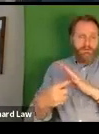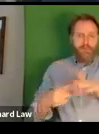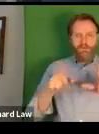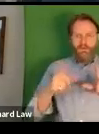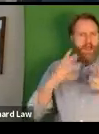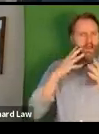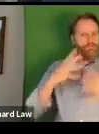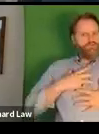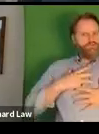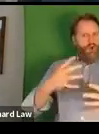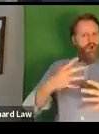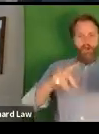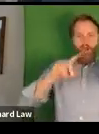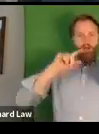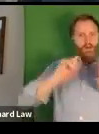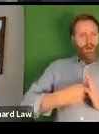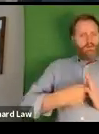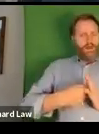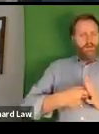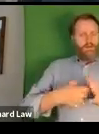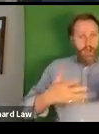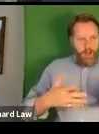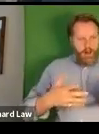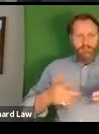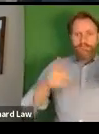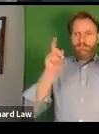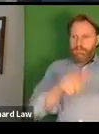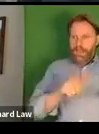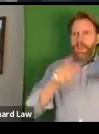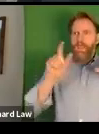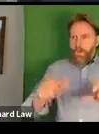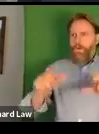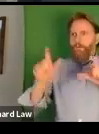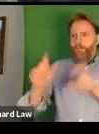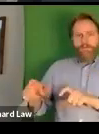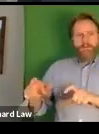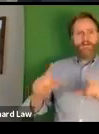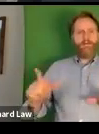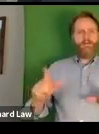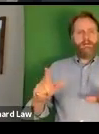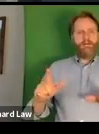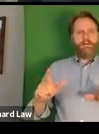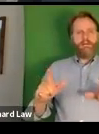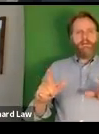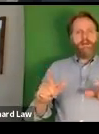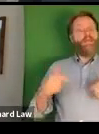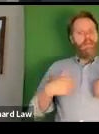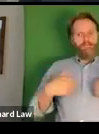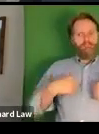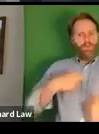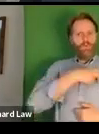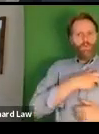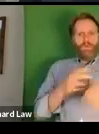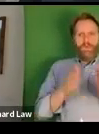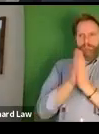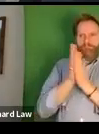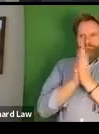about was that we react and how quickly we got back into the usual cycle of consulting and negotiating over terms and conditions which we continue to do and